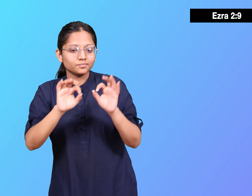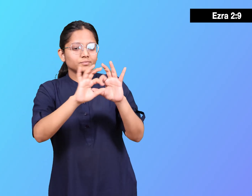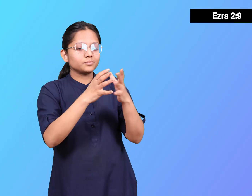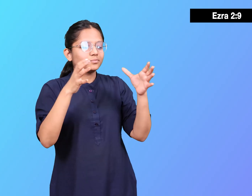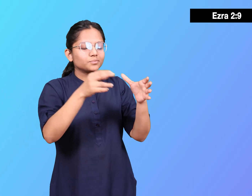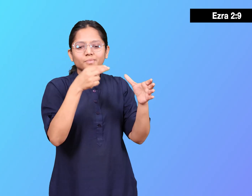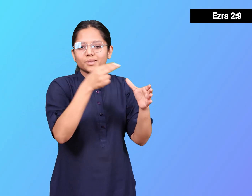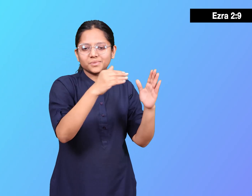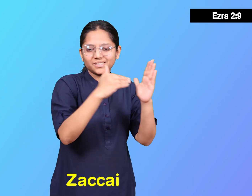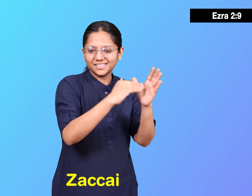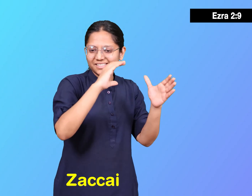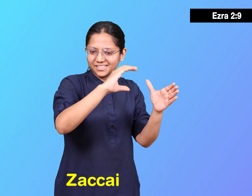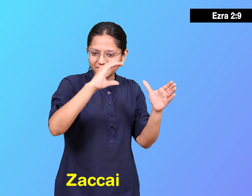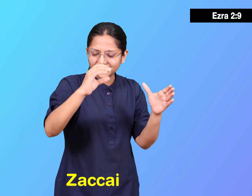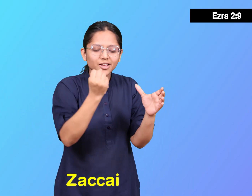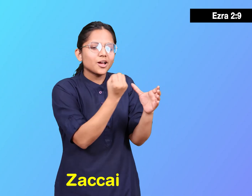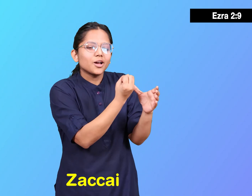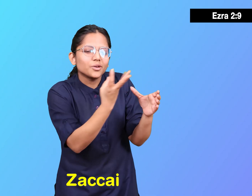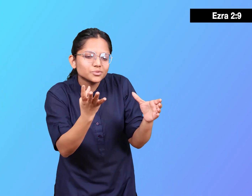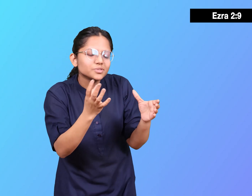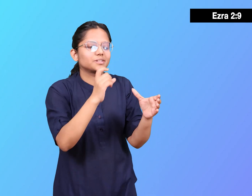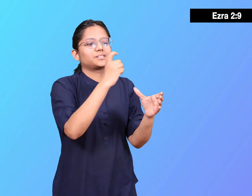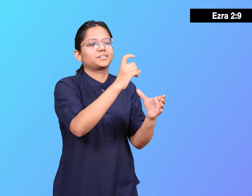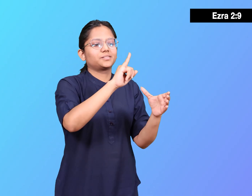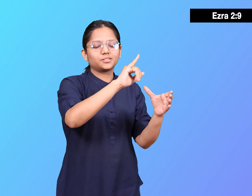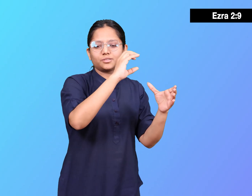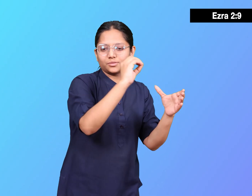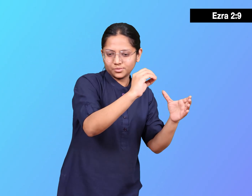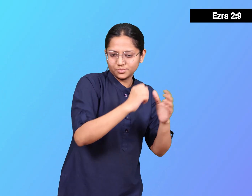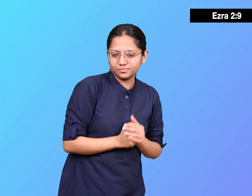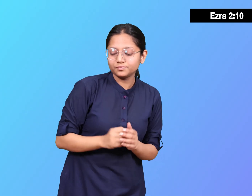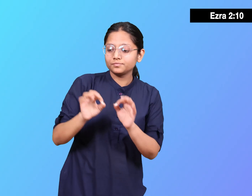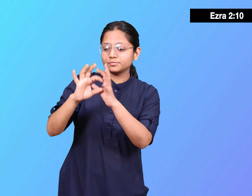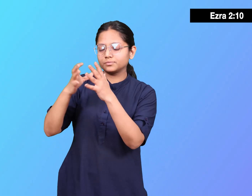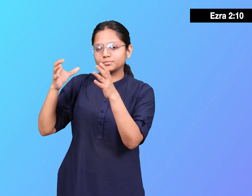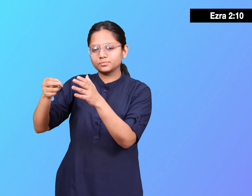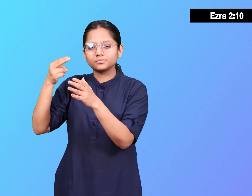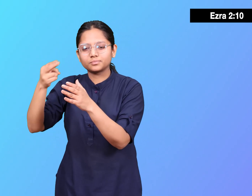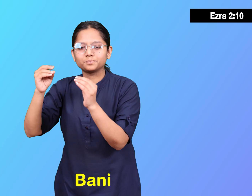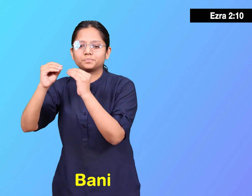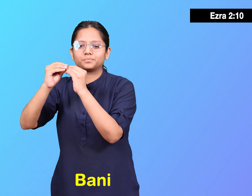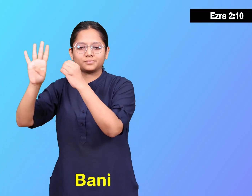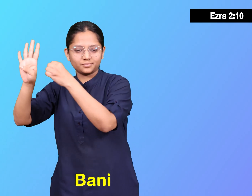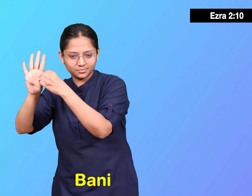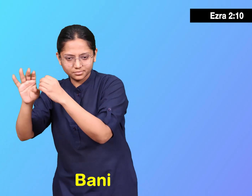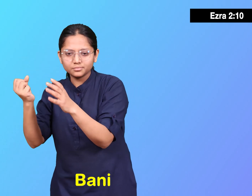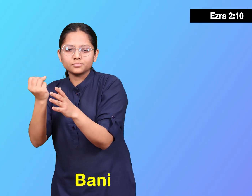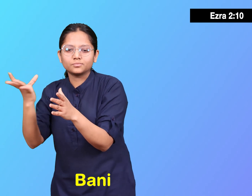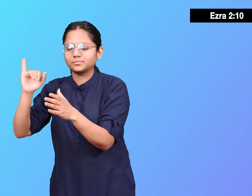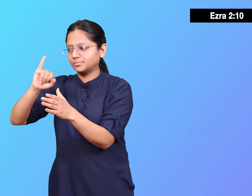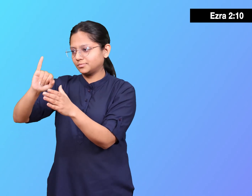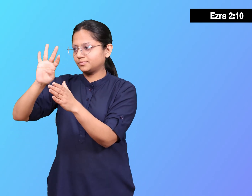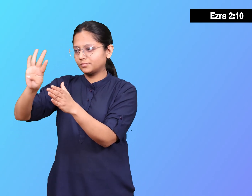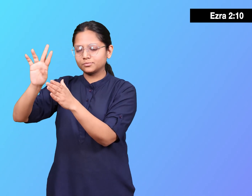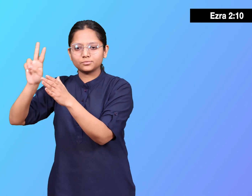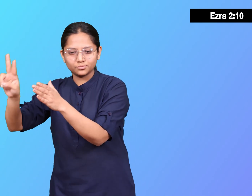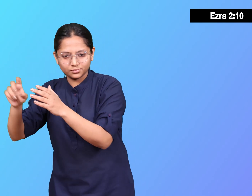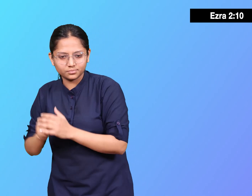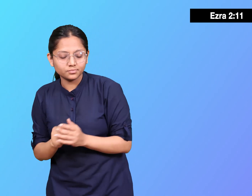the descendants of Zaccai: 760 the descendants of Bani: 642